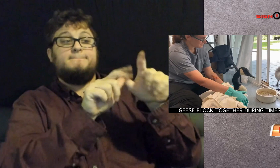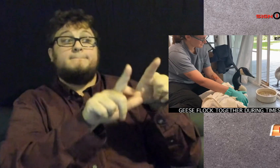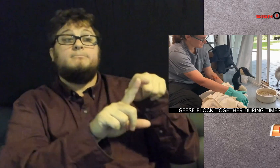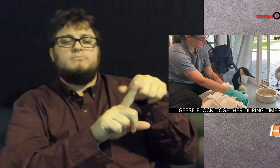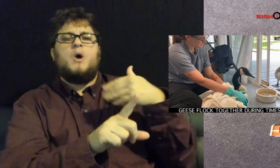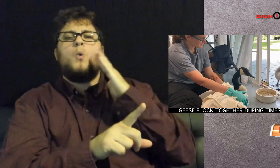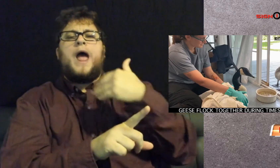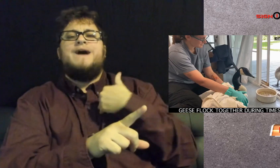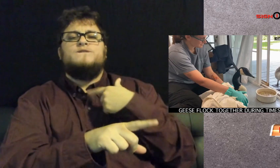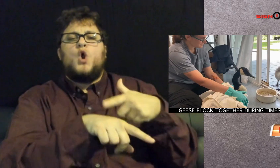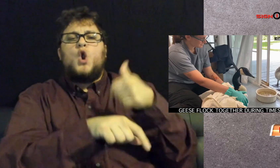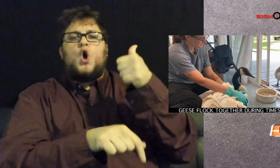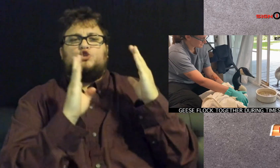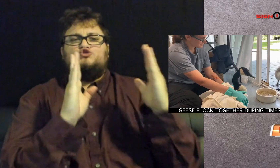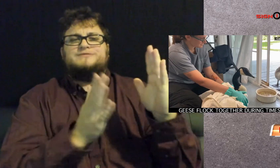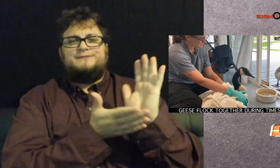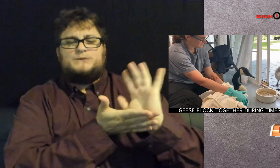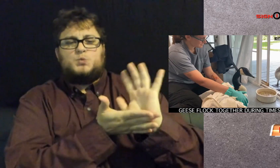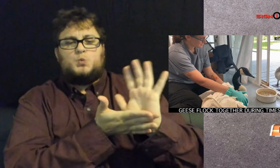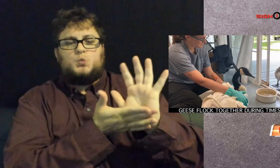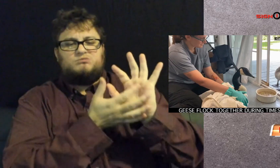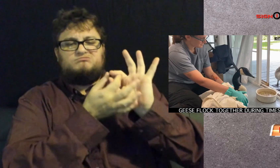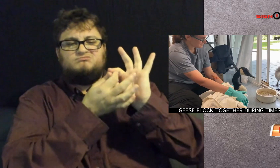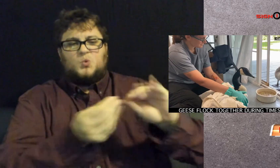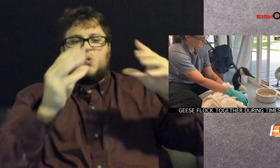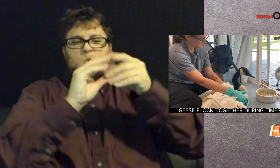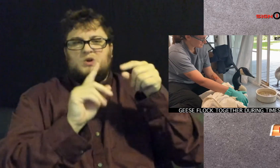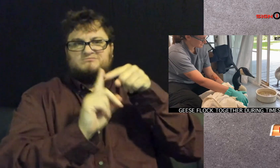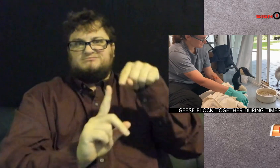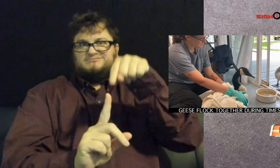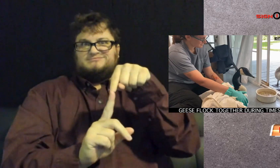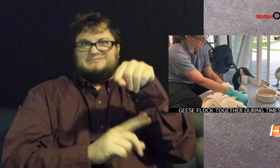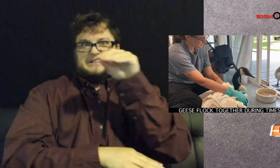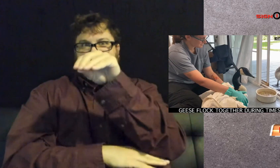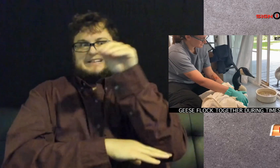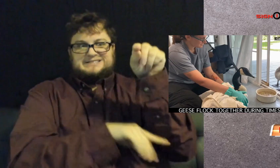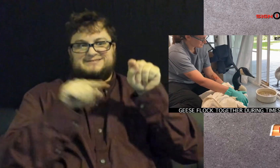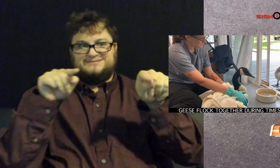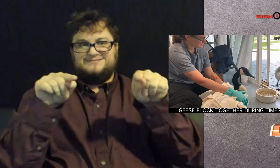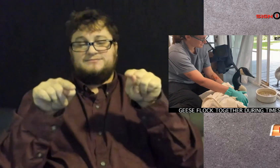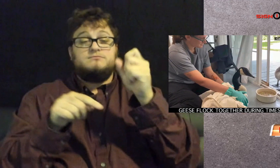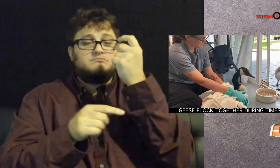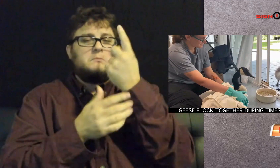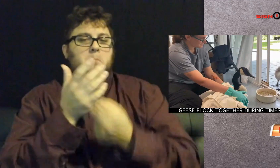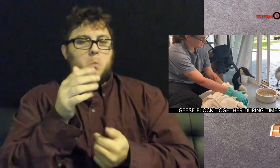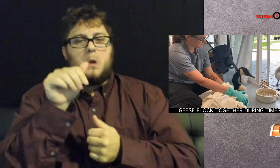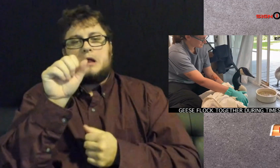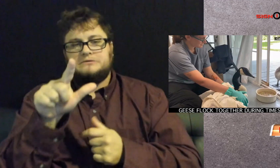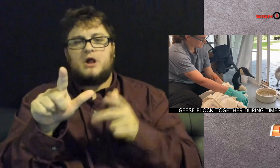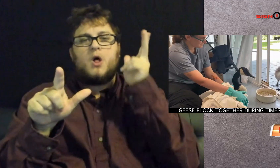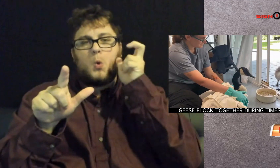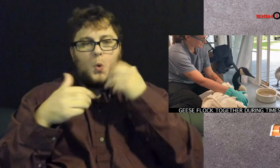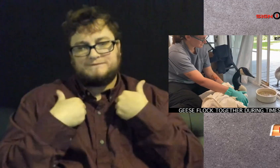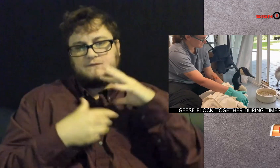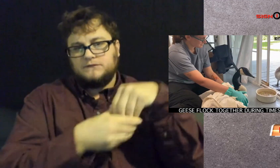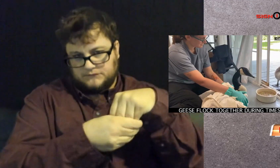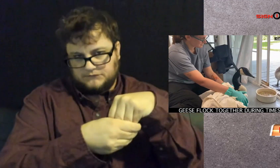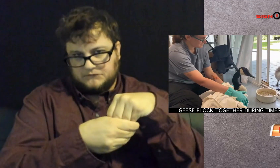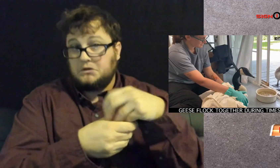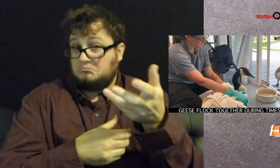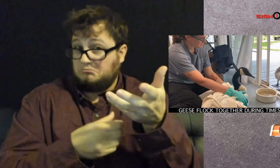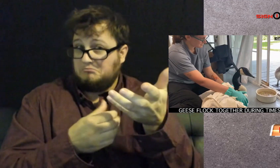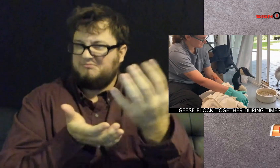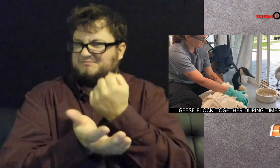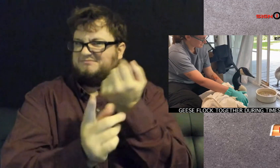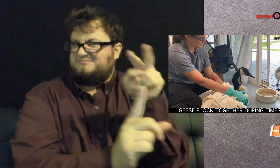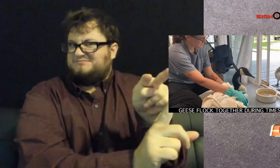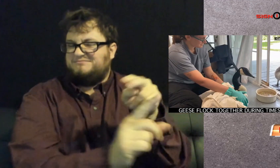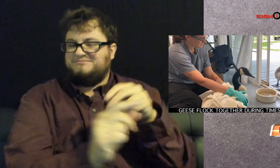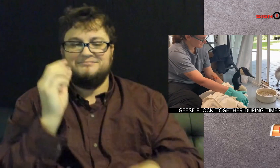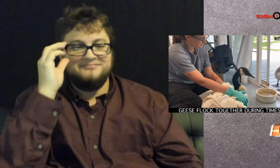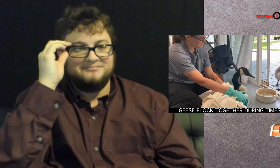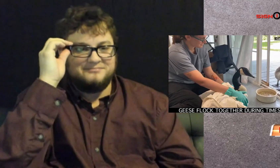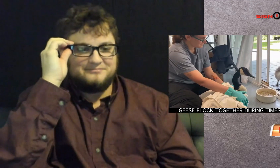for the longer version of this cute story with ASL translation and audio